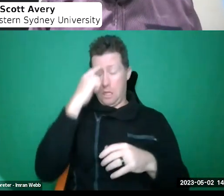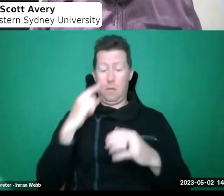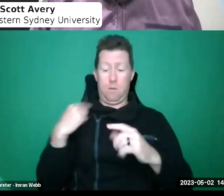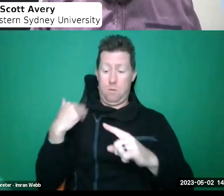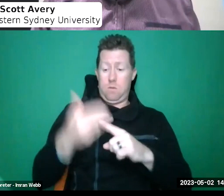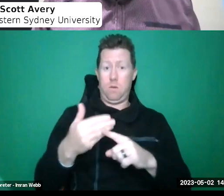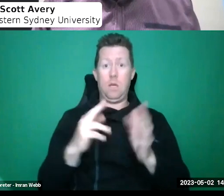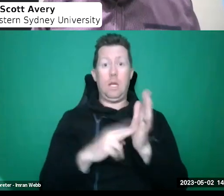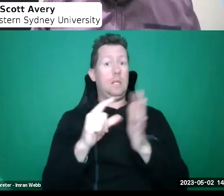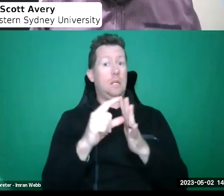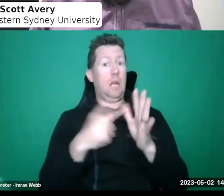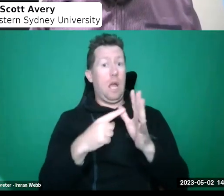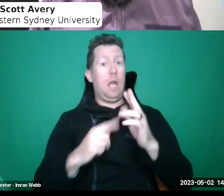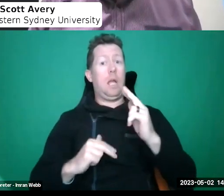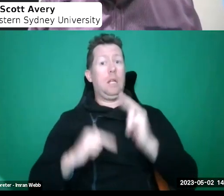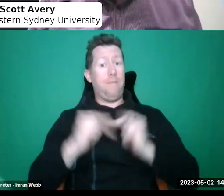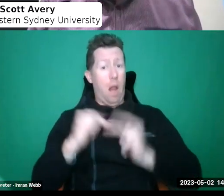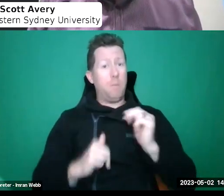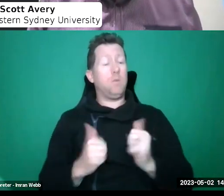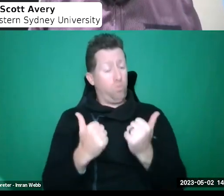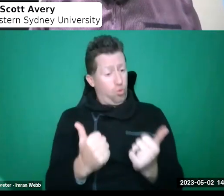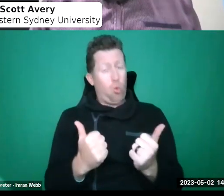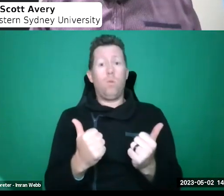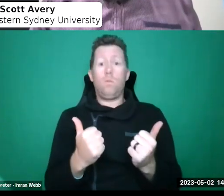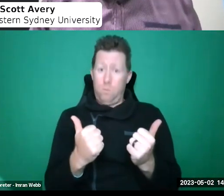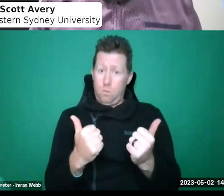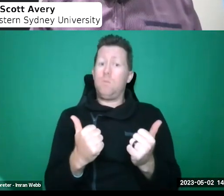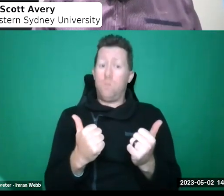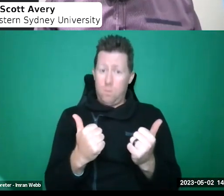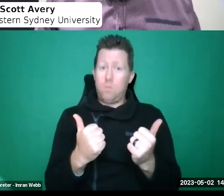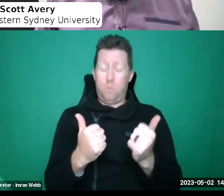has been fueled by the goodwill of the disability community.